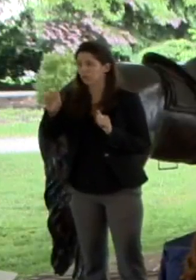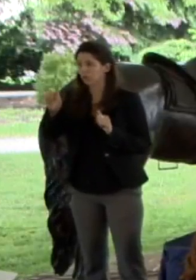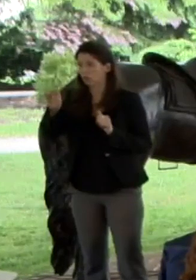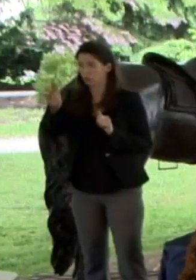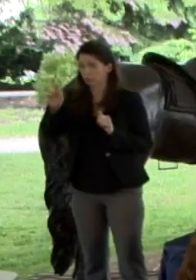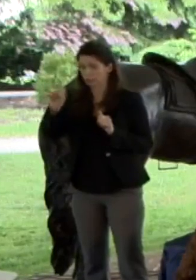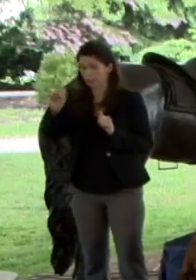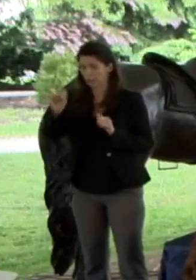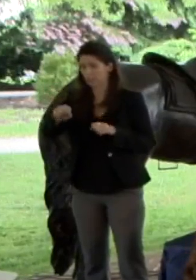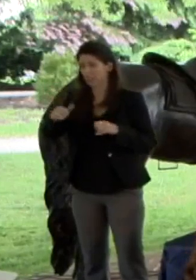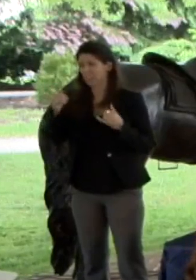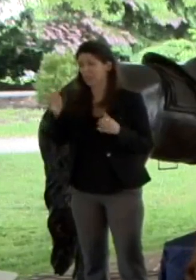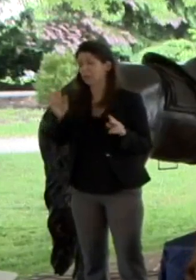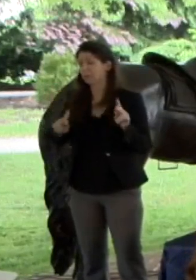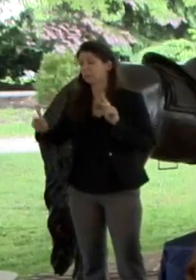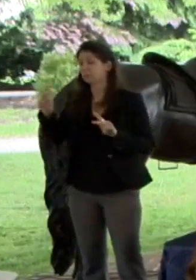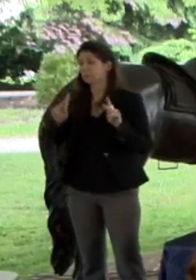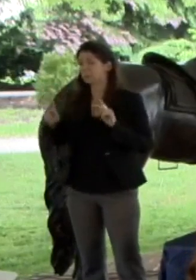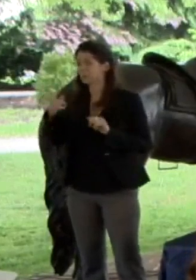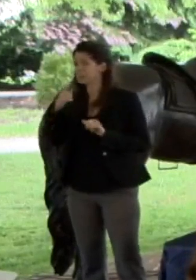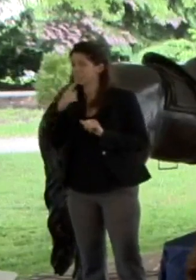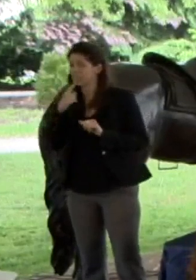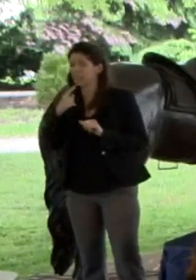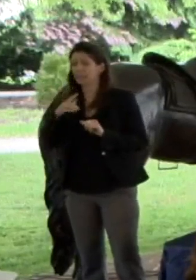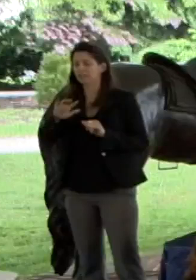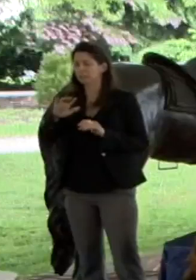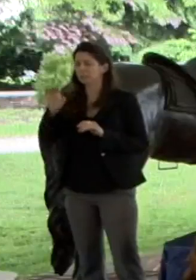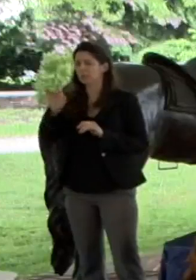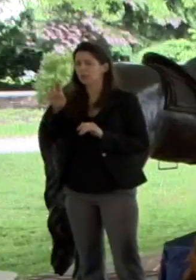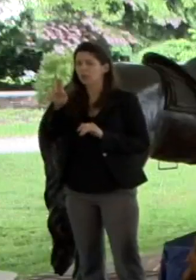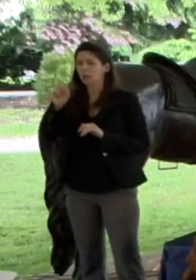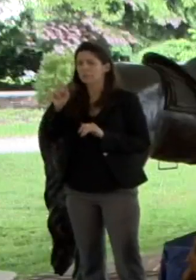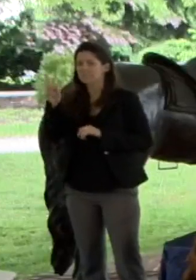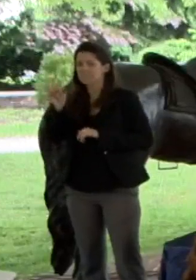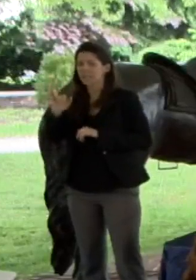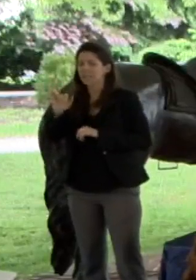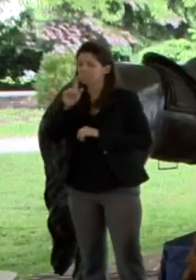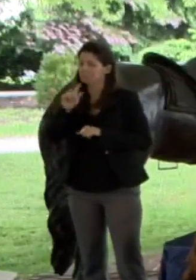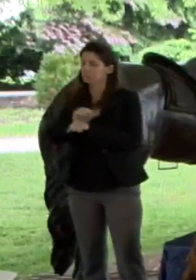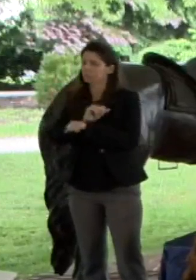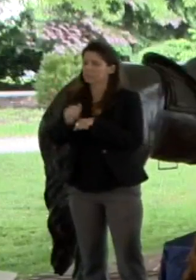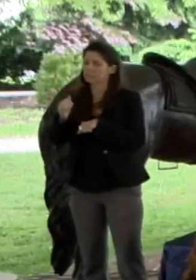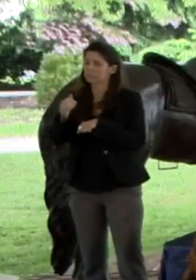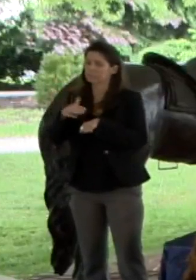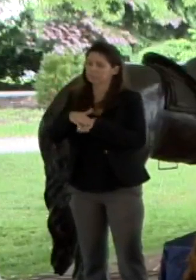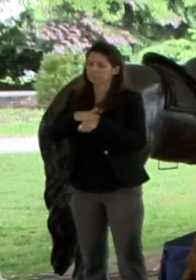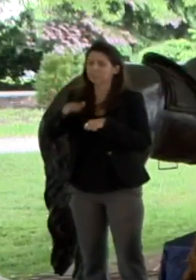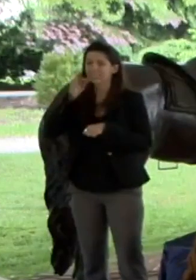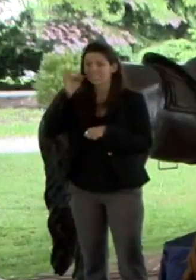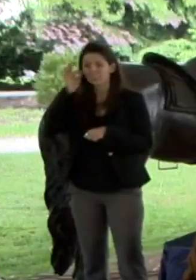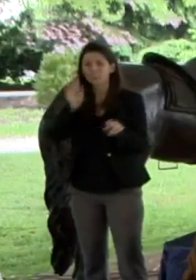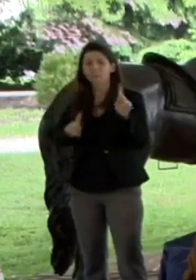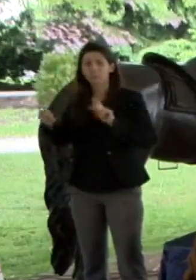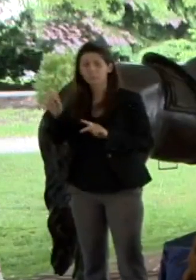CHRISTOPHER COLUMBUS AND WHAT HE DID AS A PERSON AND MANY CITIES AND JURISDICTIONS ARE STARTING